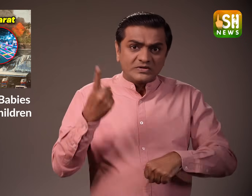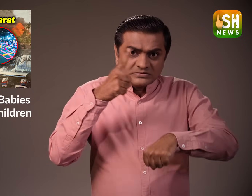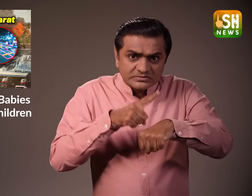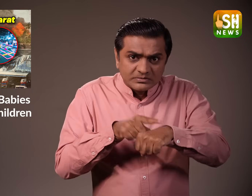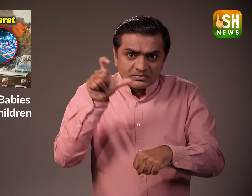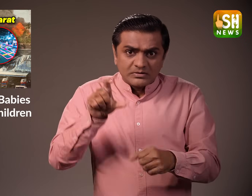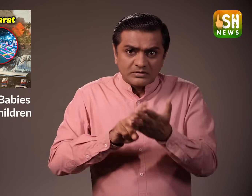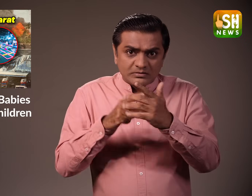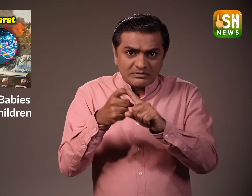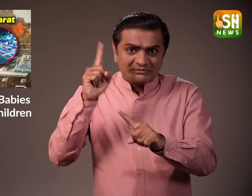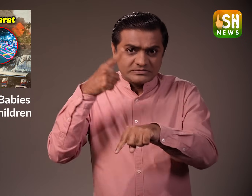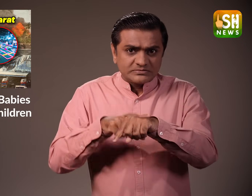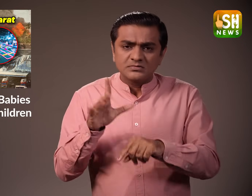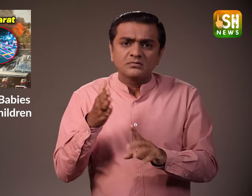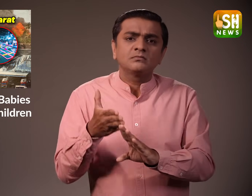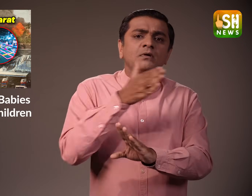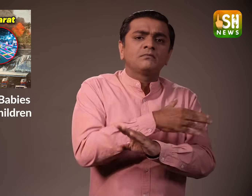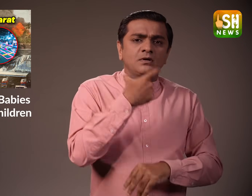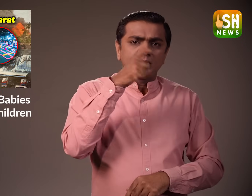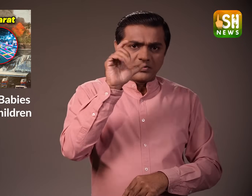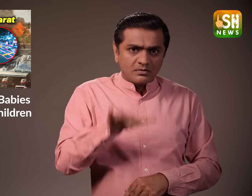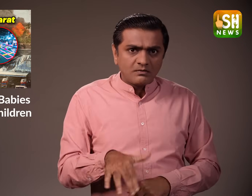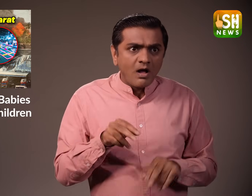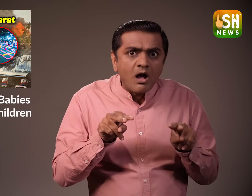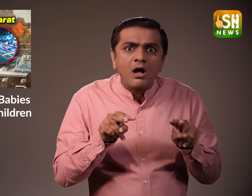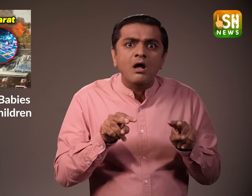This was not Naveen's first offense, he has another complaint against him as well.